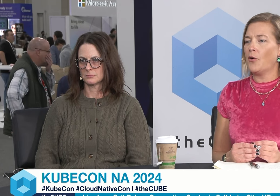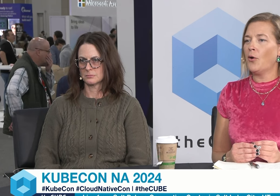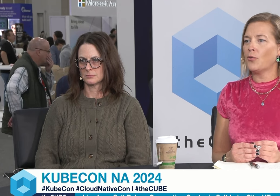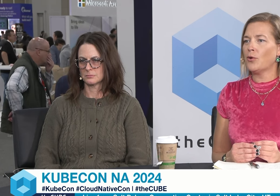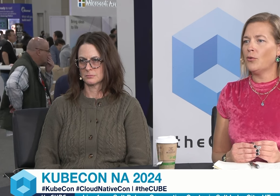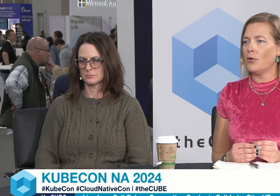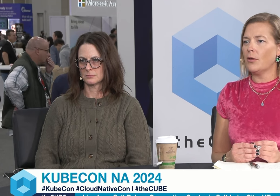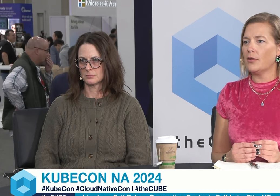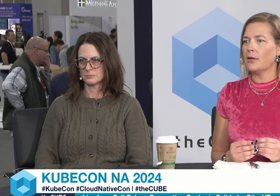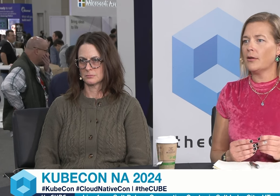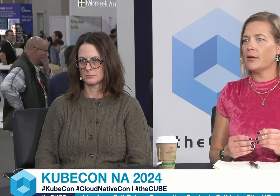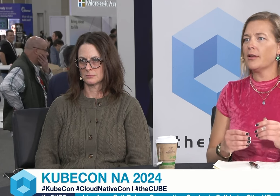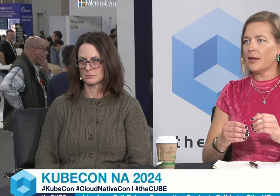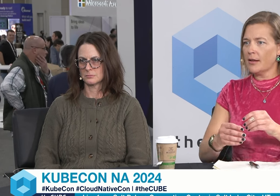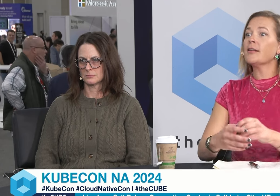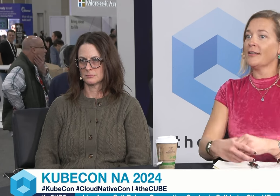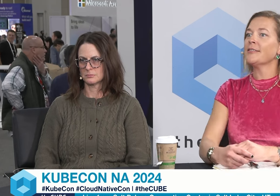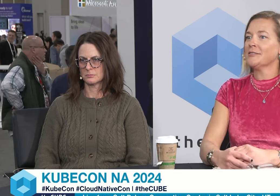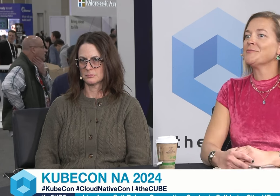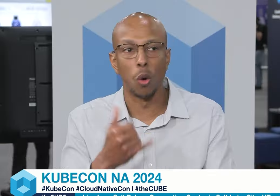So let's just say a deaf person needs to make a phone call,